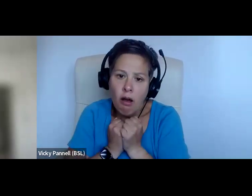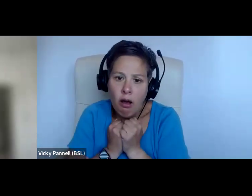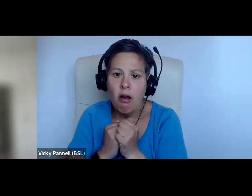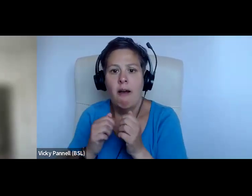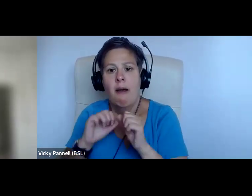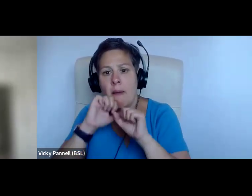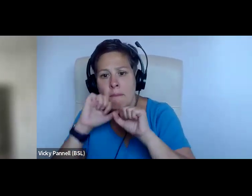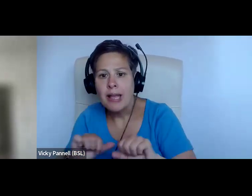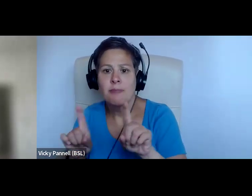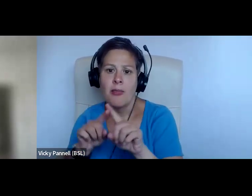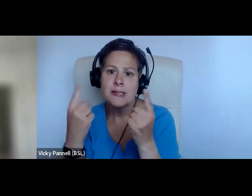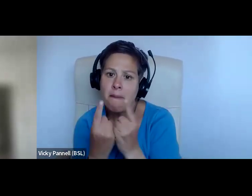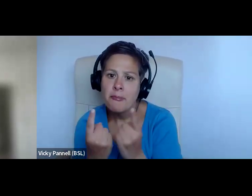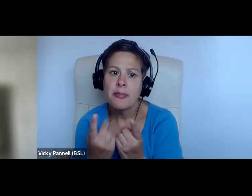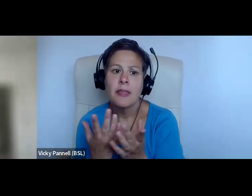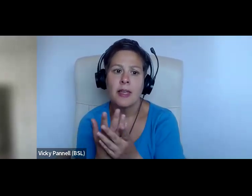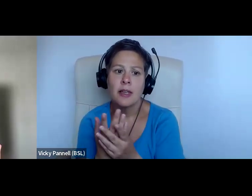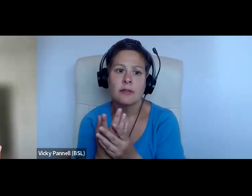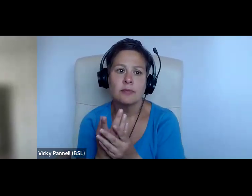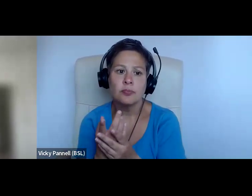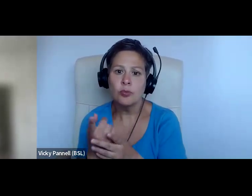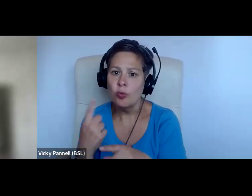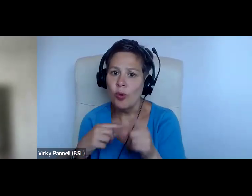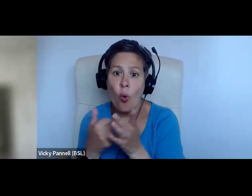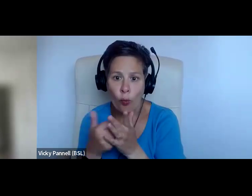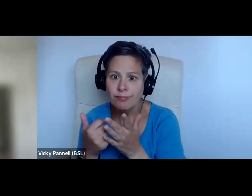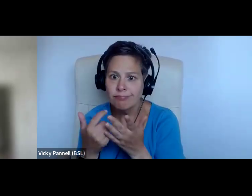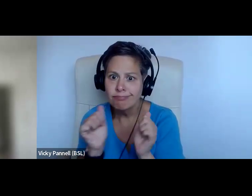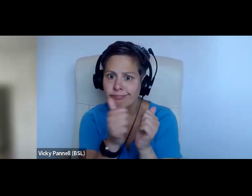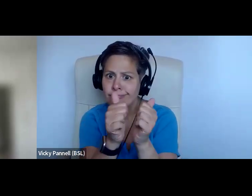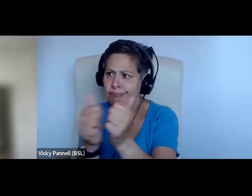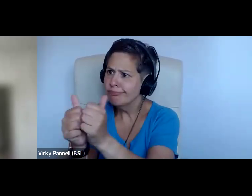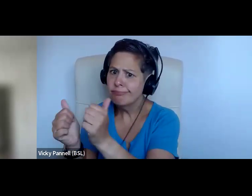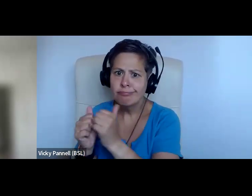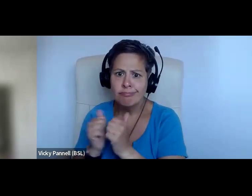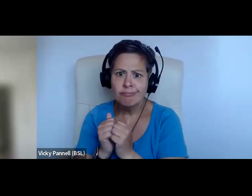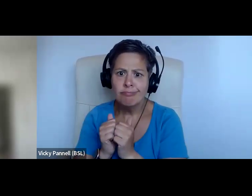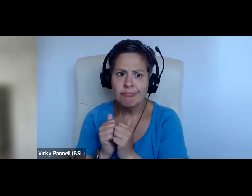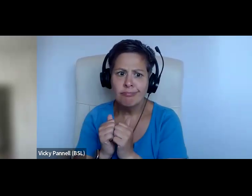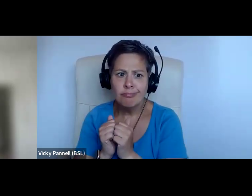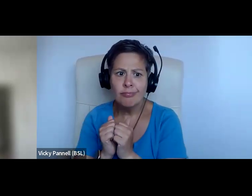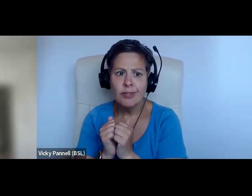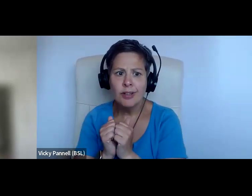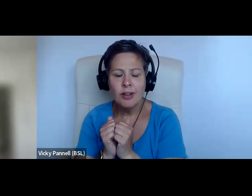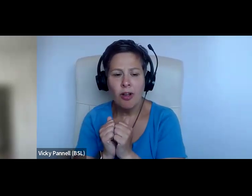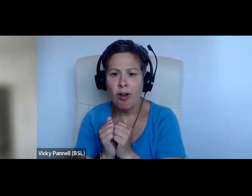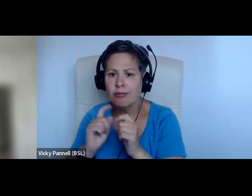So it is, I think, really important to constantly, even from university,